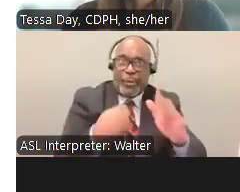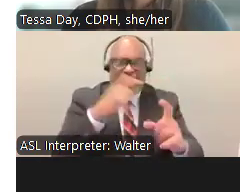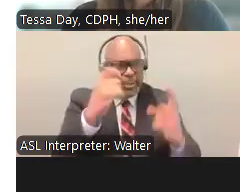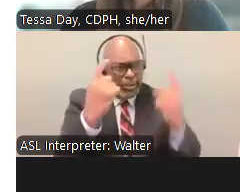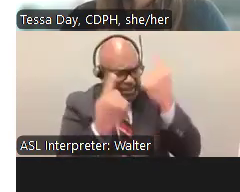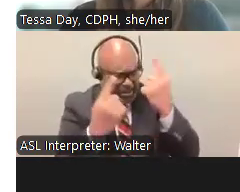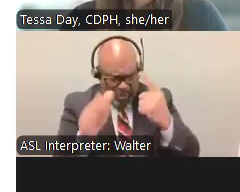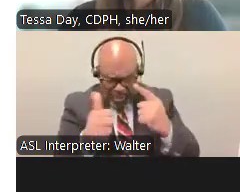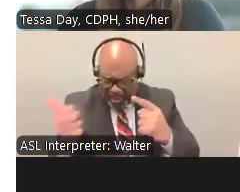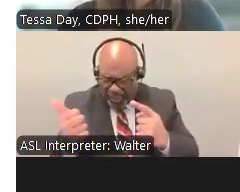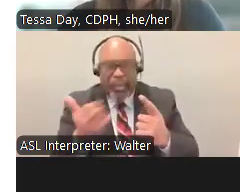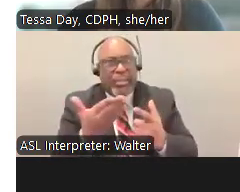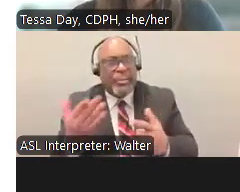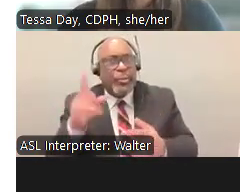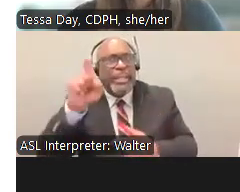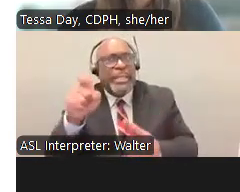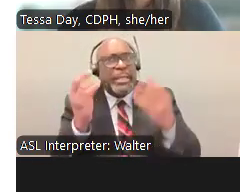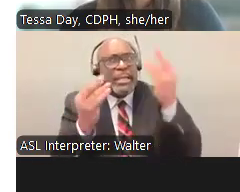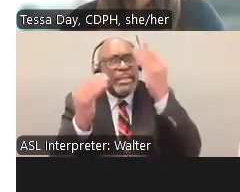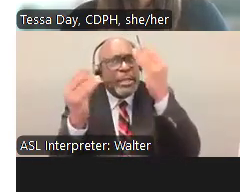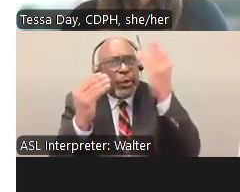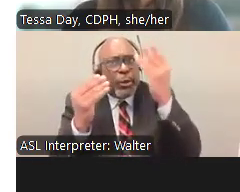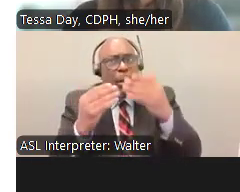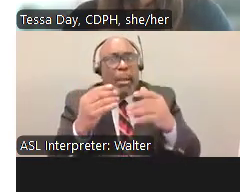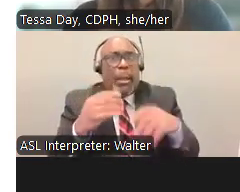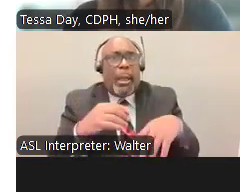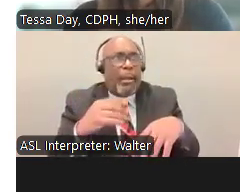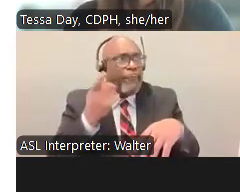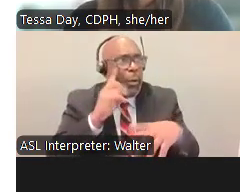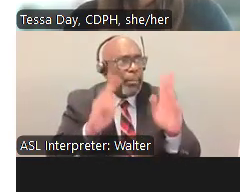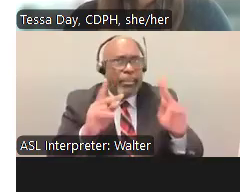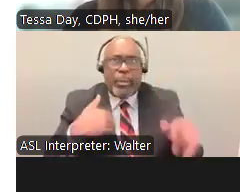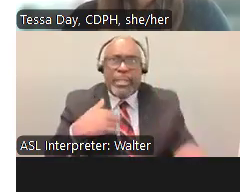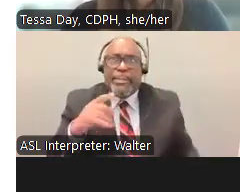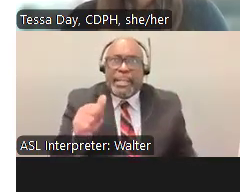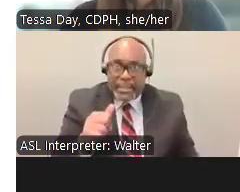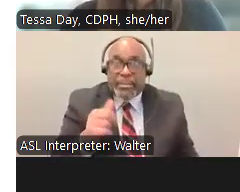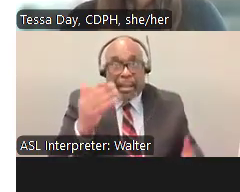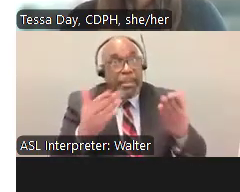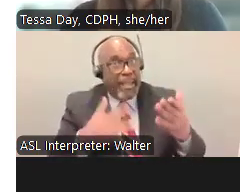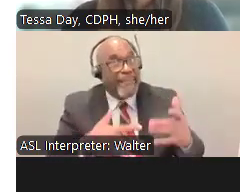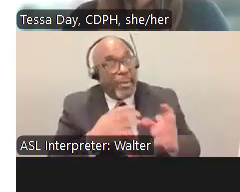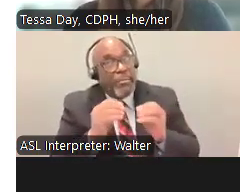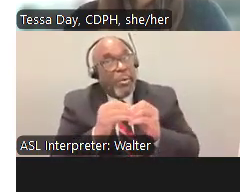13:31:39 additional considerations that 13:31:41 we should be making for people 13:31:43 with disabilities who may feel 13:31:47 more vulnerable to victimization